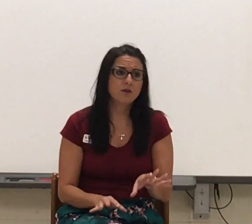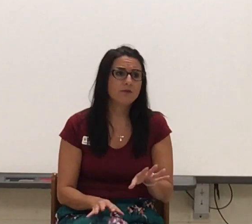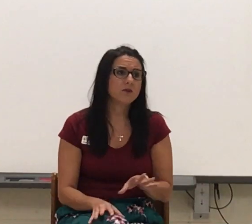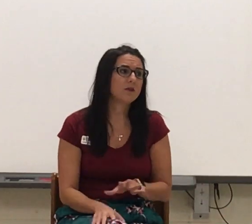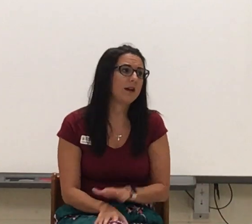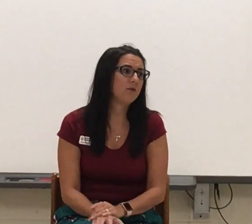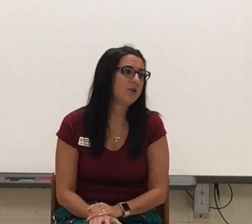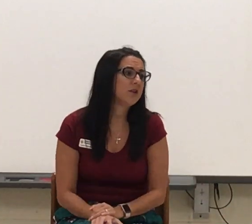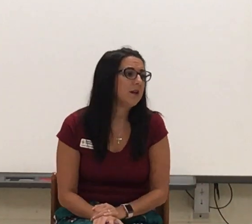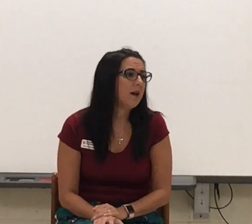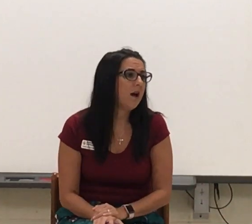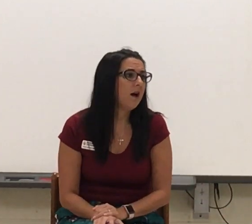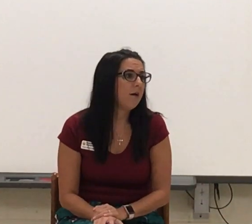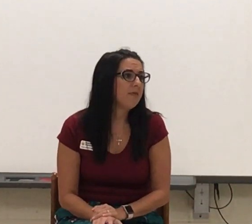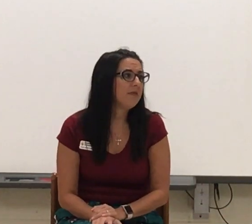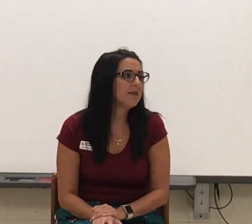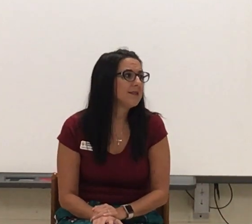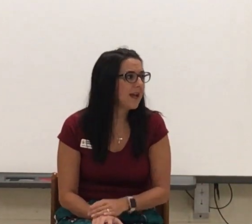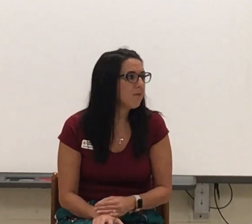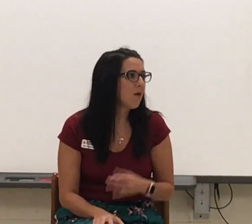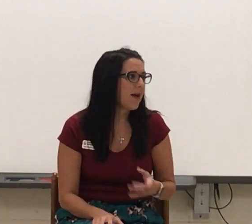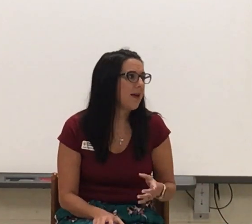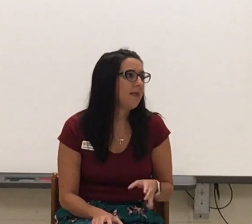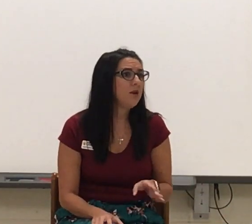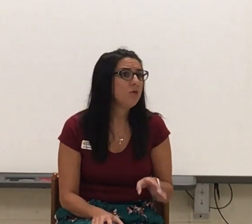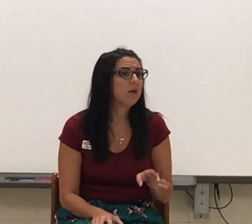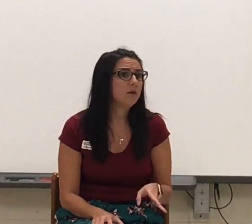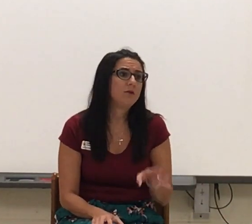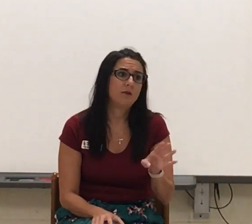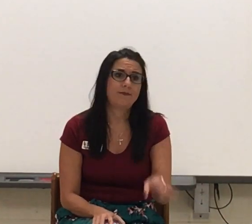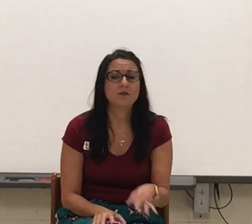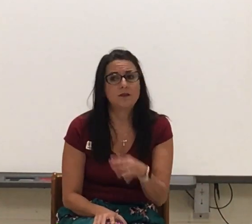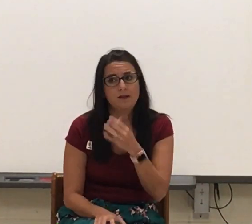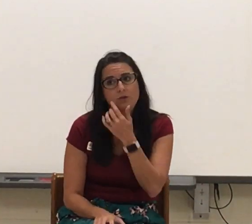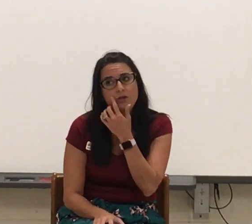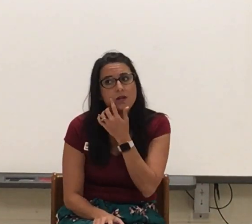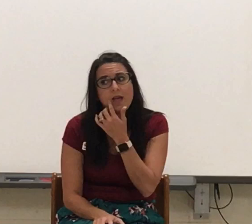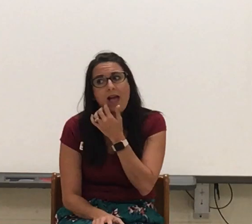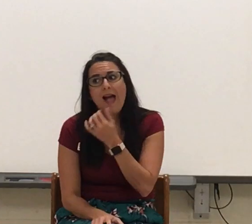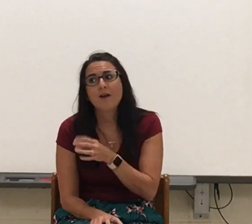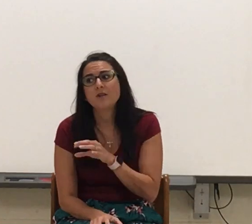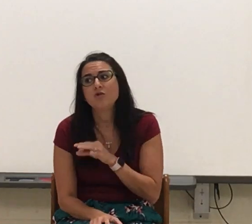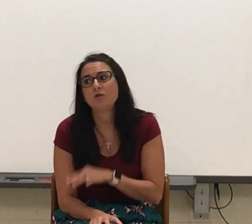than your first language. The same way that you learned your first language. How did you